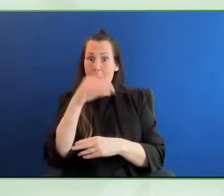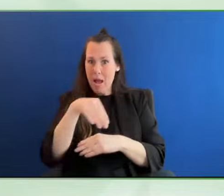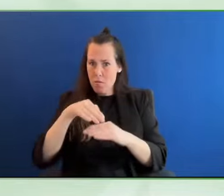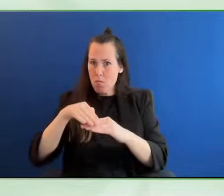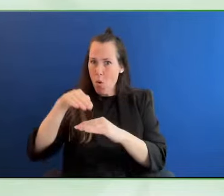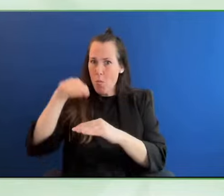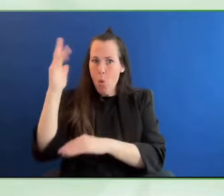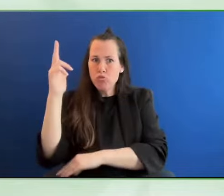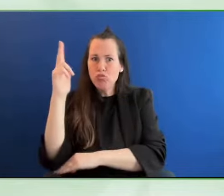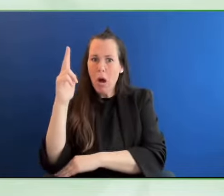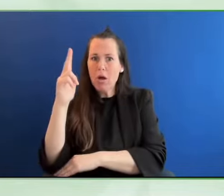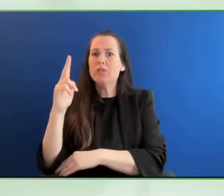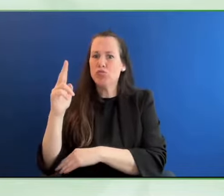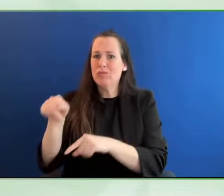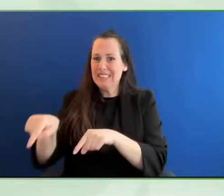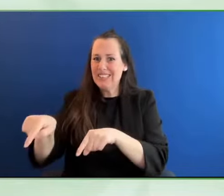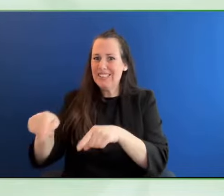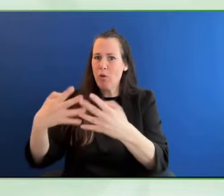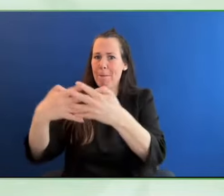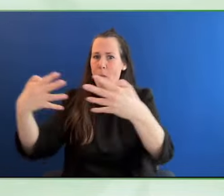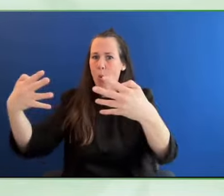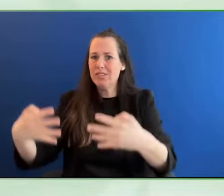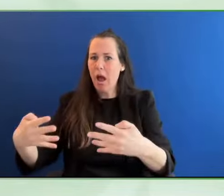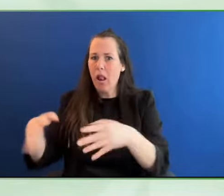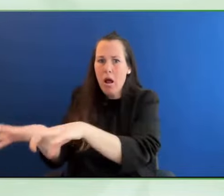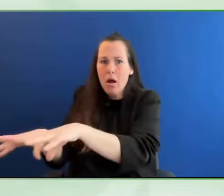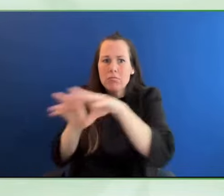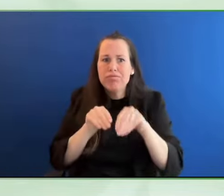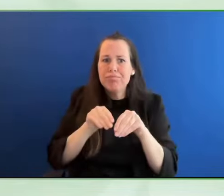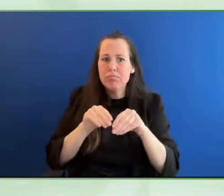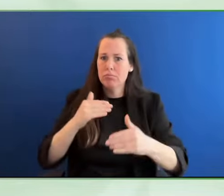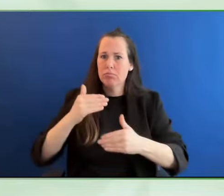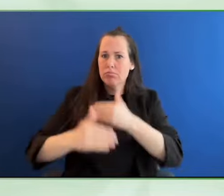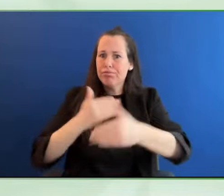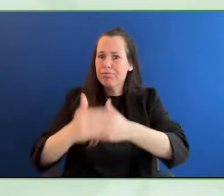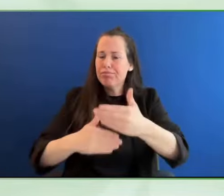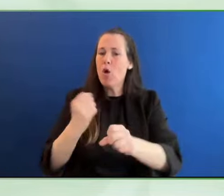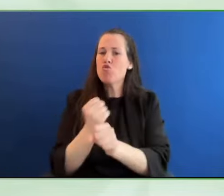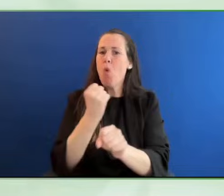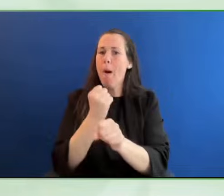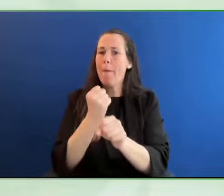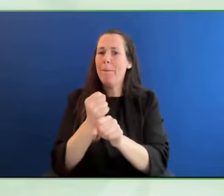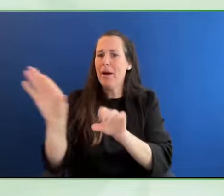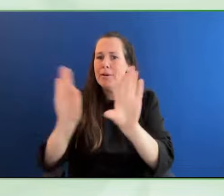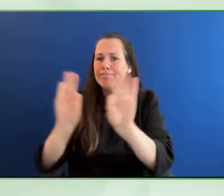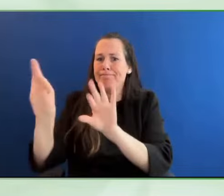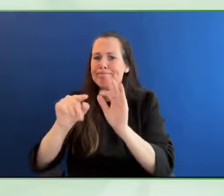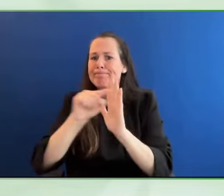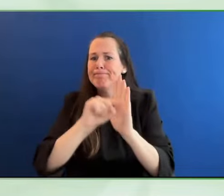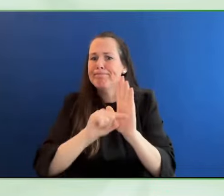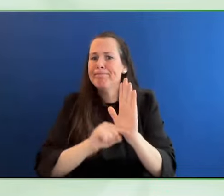Can you tell us, anecdotally maybe, about some of the barriers companies are facing